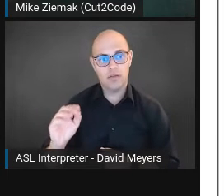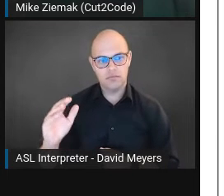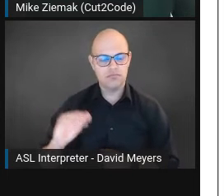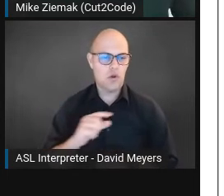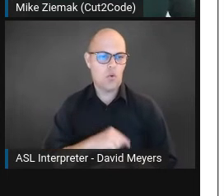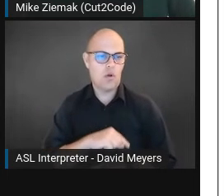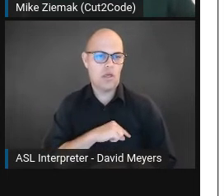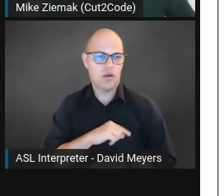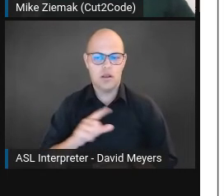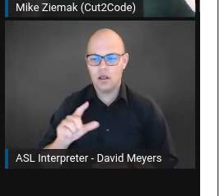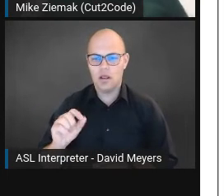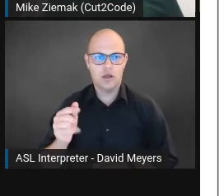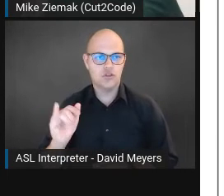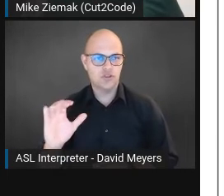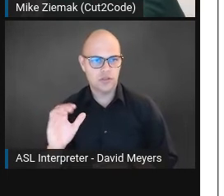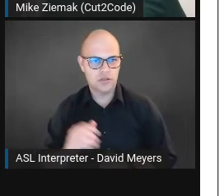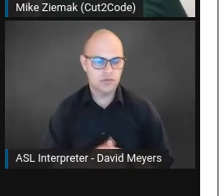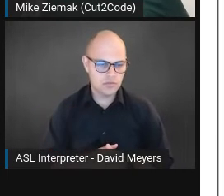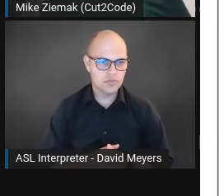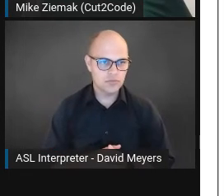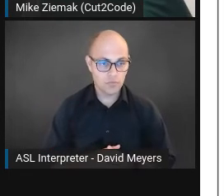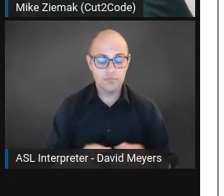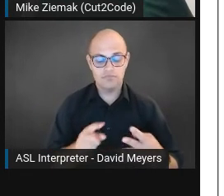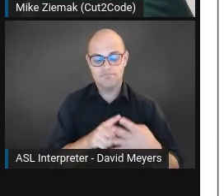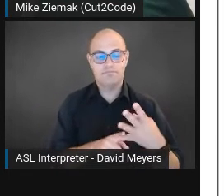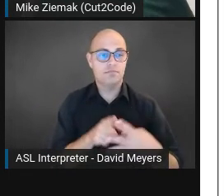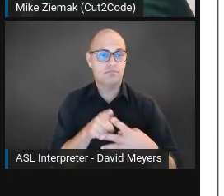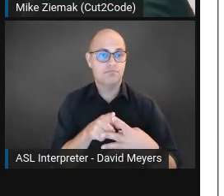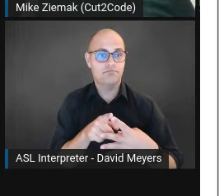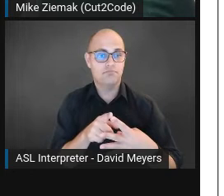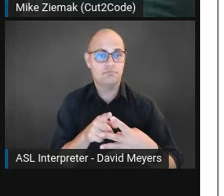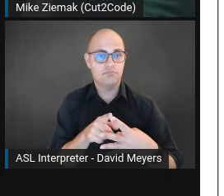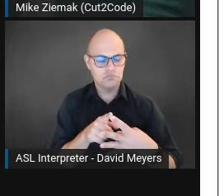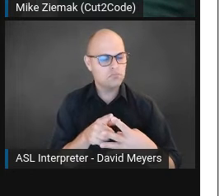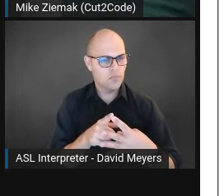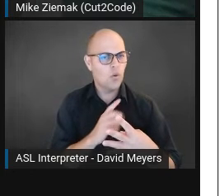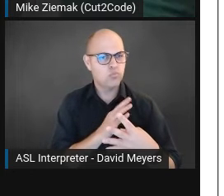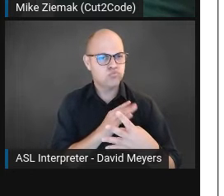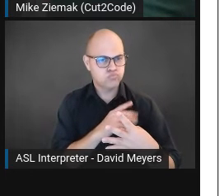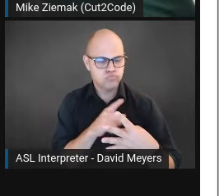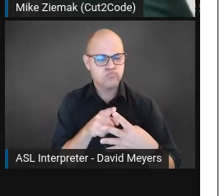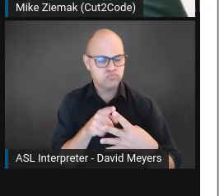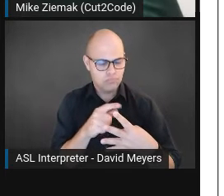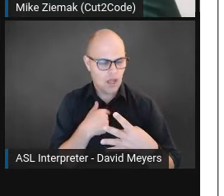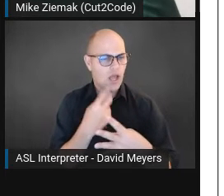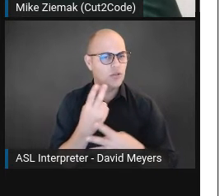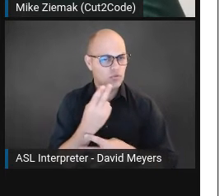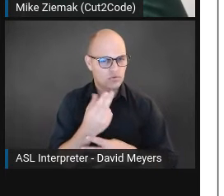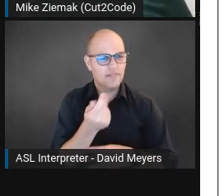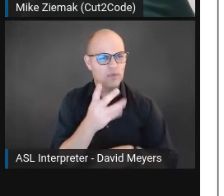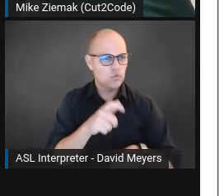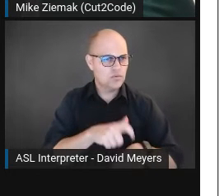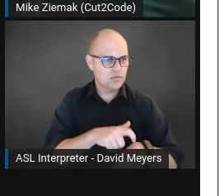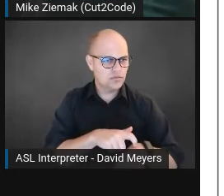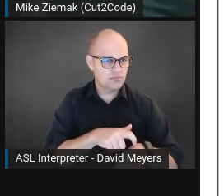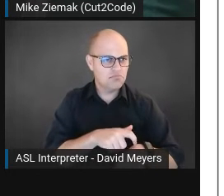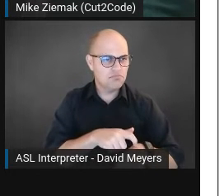Siteimprove, it's an excellent tool, which provides very default insights. I've used it on my couple of occasions, and I can't recommend it highly enough.